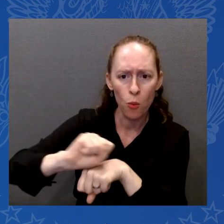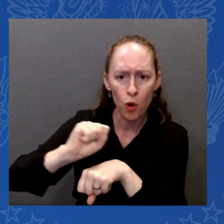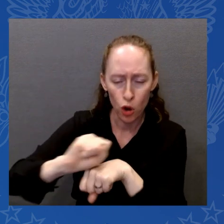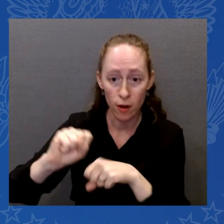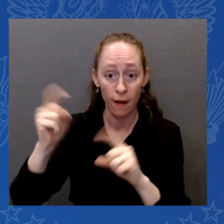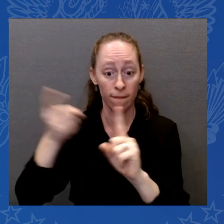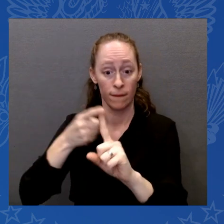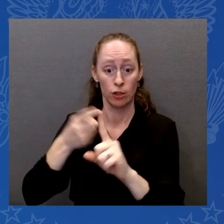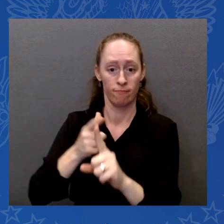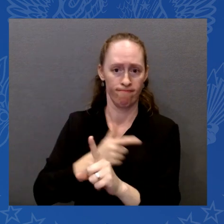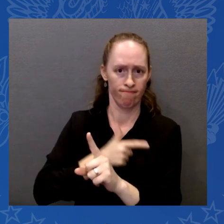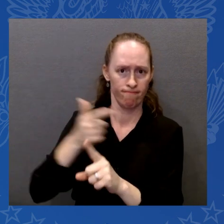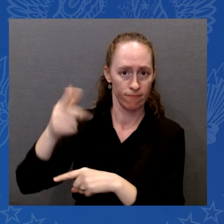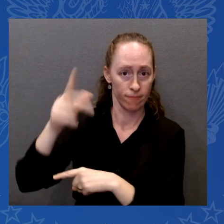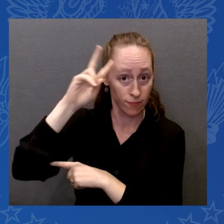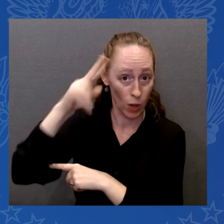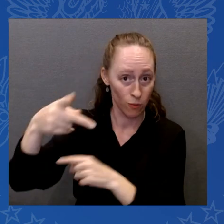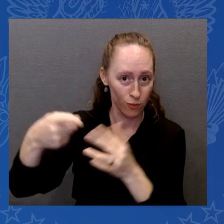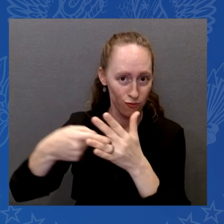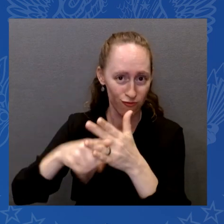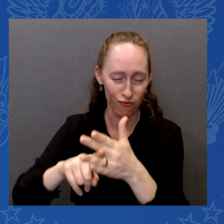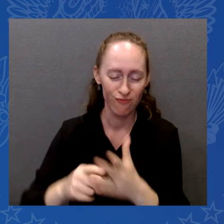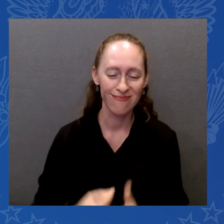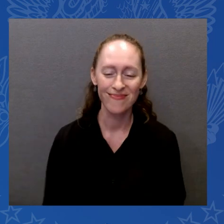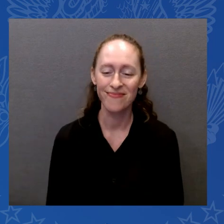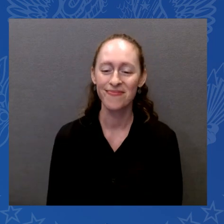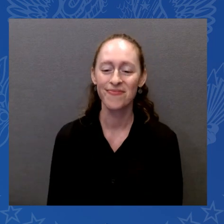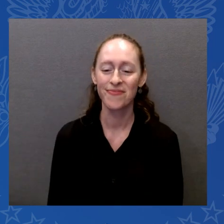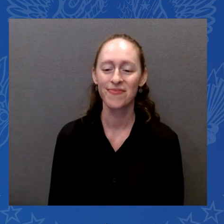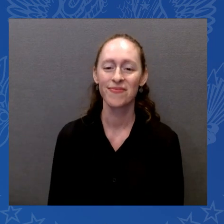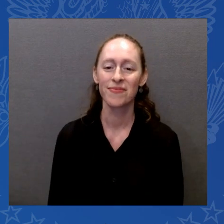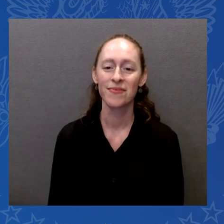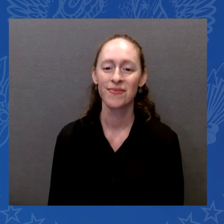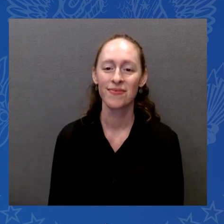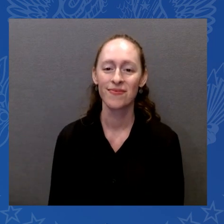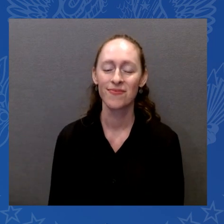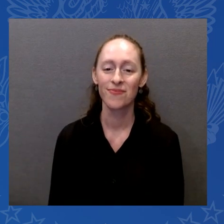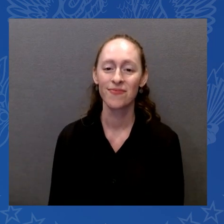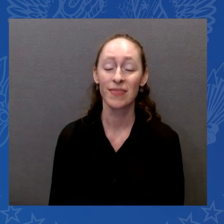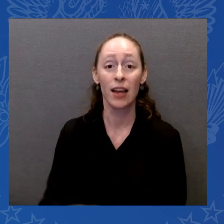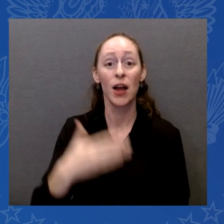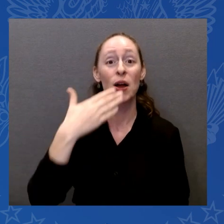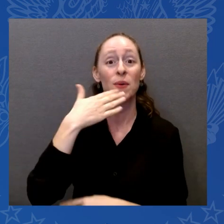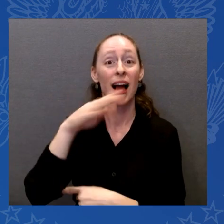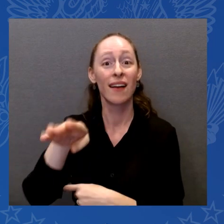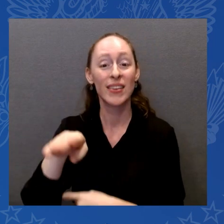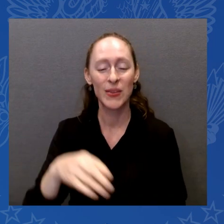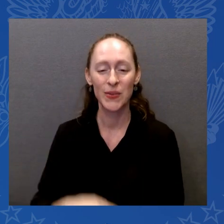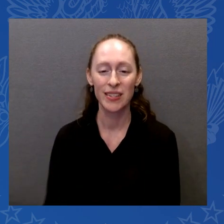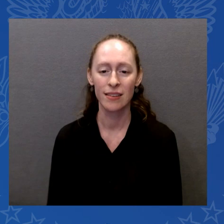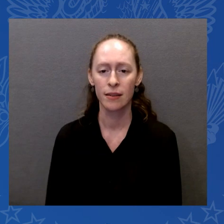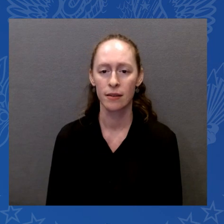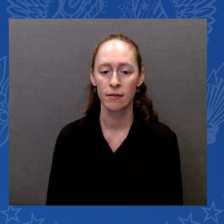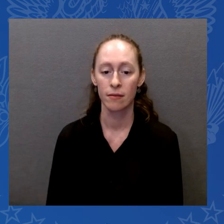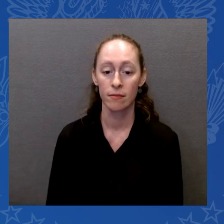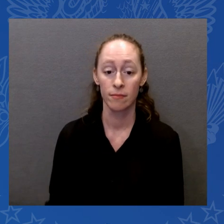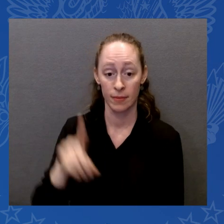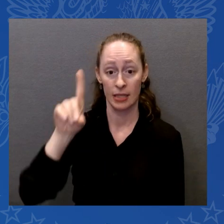So, the Dobbs decision created a healthcare crisis in America. And this taskforce was convened